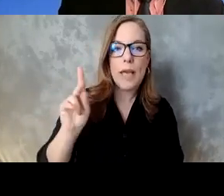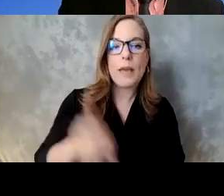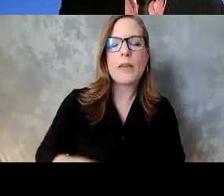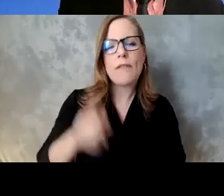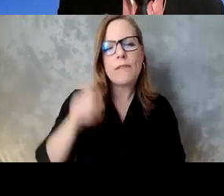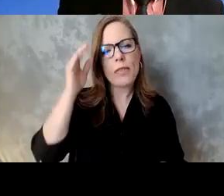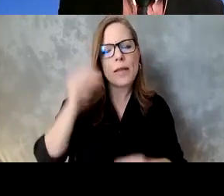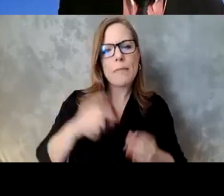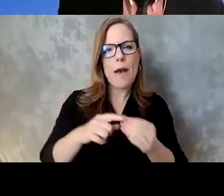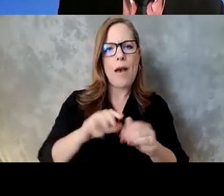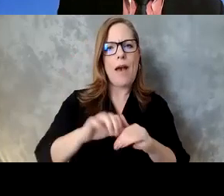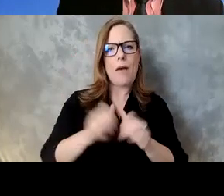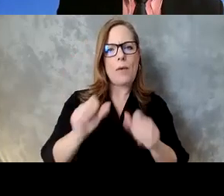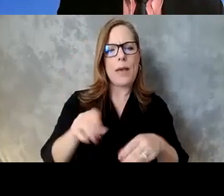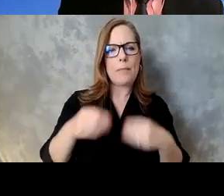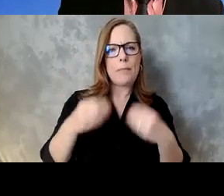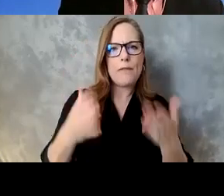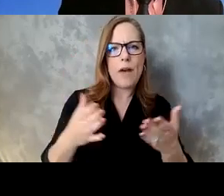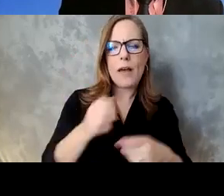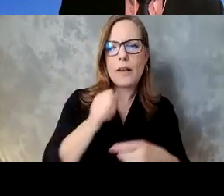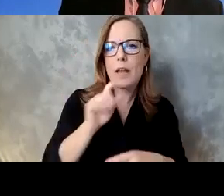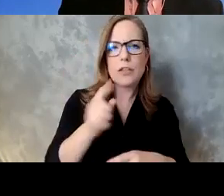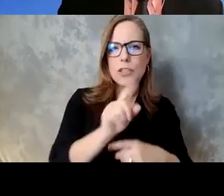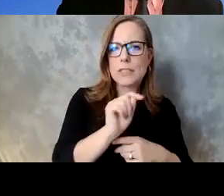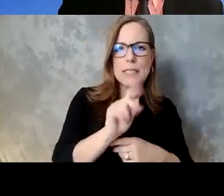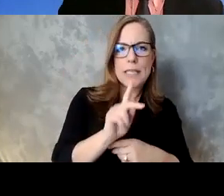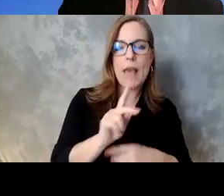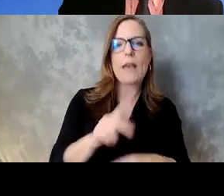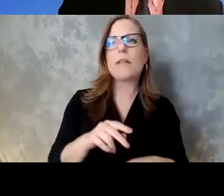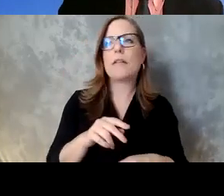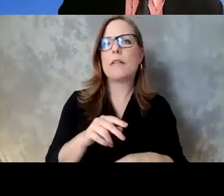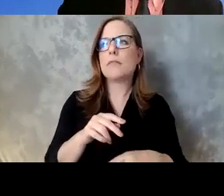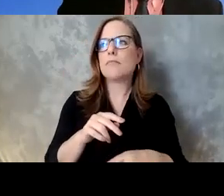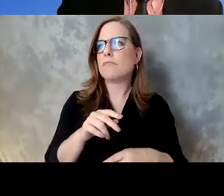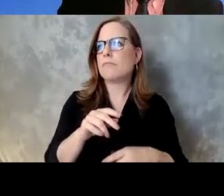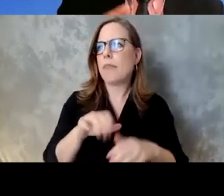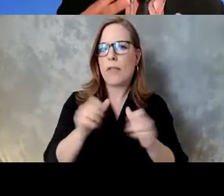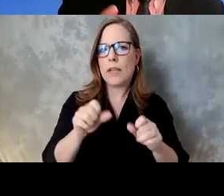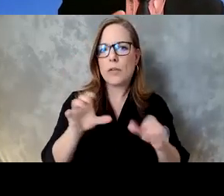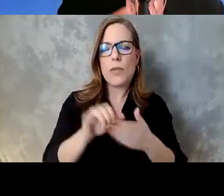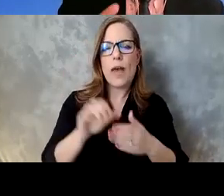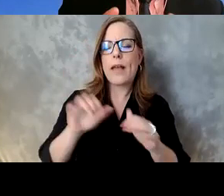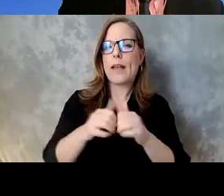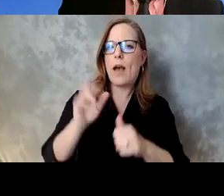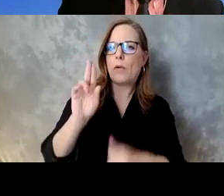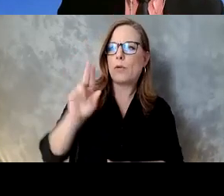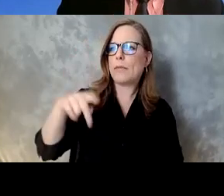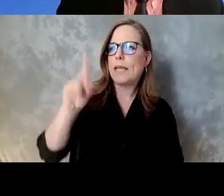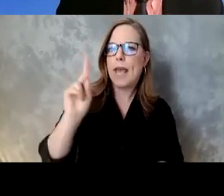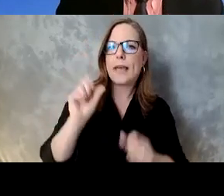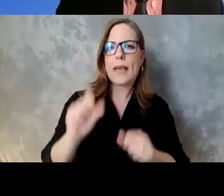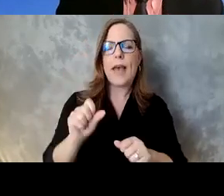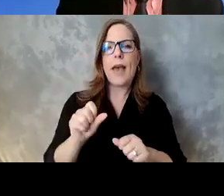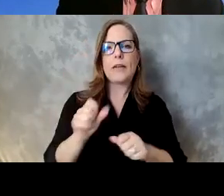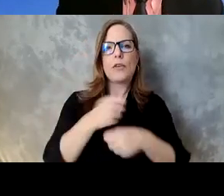be provided beyond TK and how UPK can create that access to a full-day of learning before